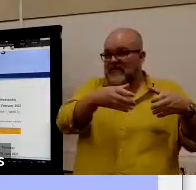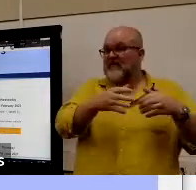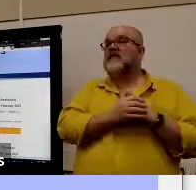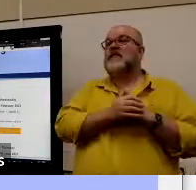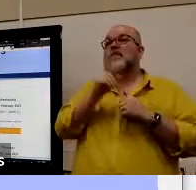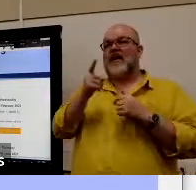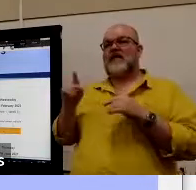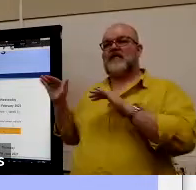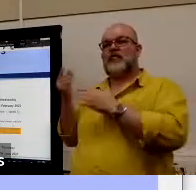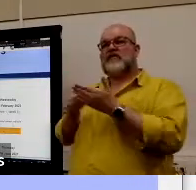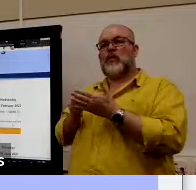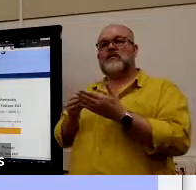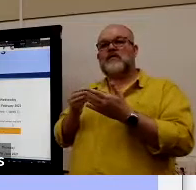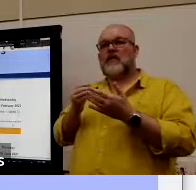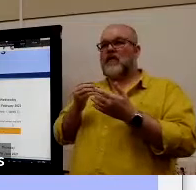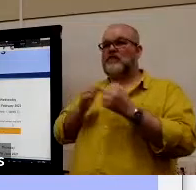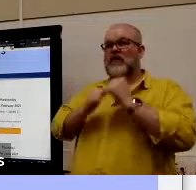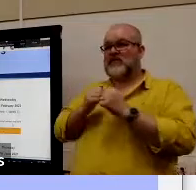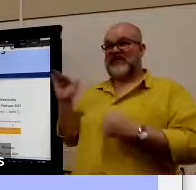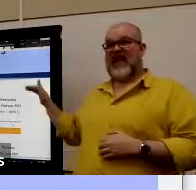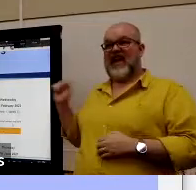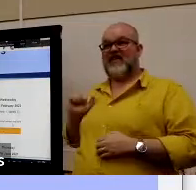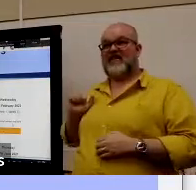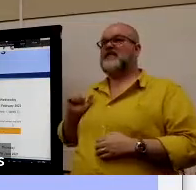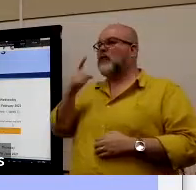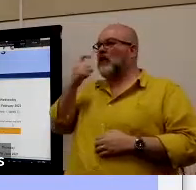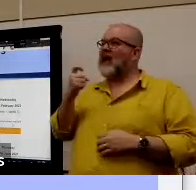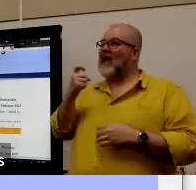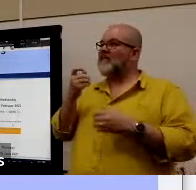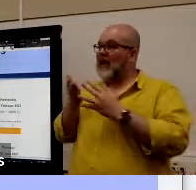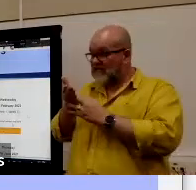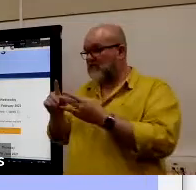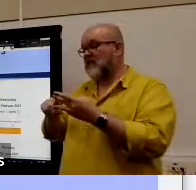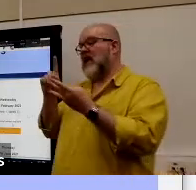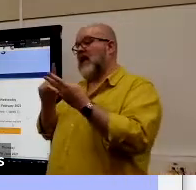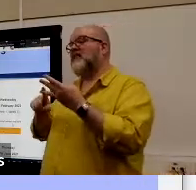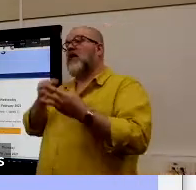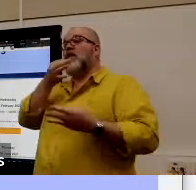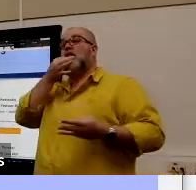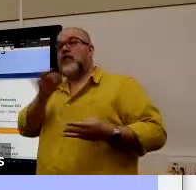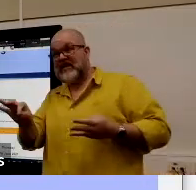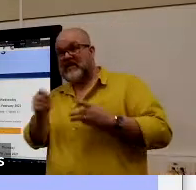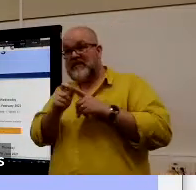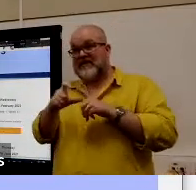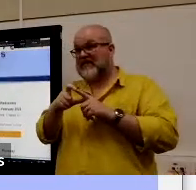It'll be the committee's decision there's a resources structure there so you can access it.